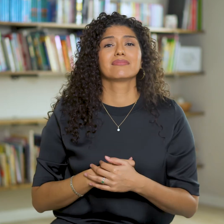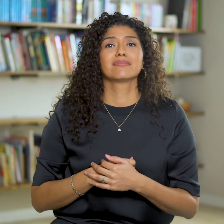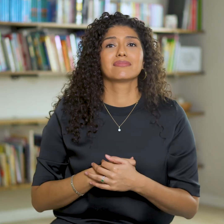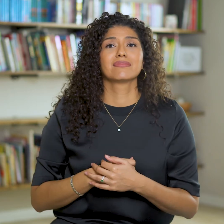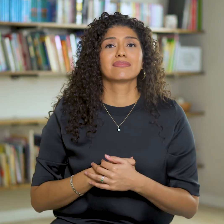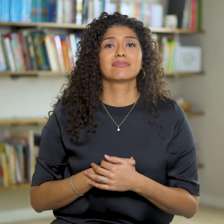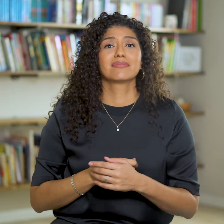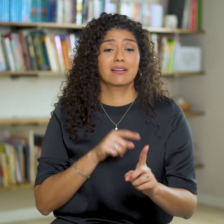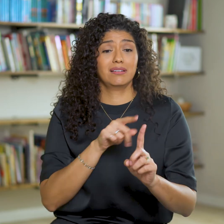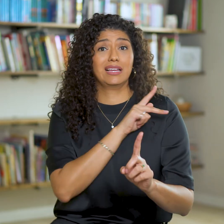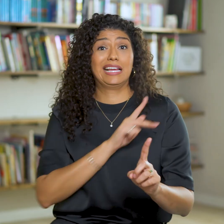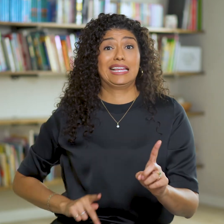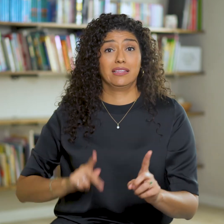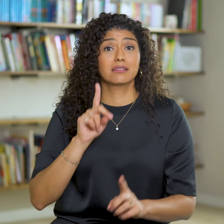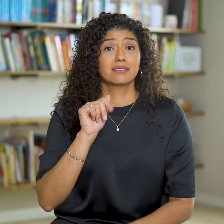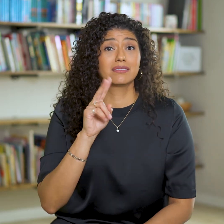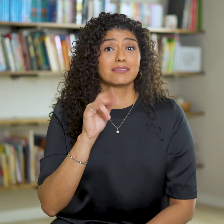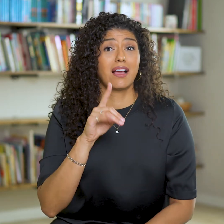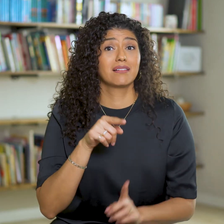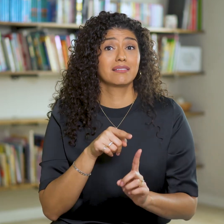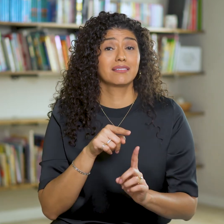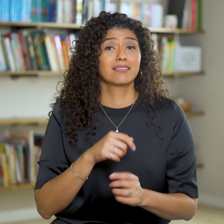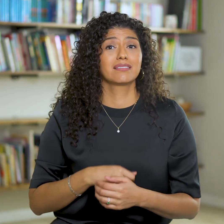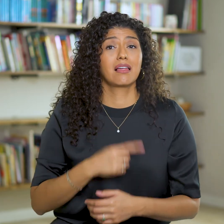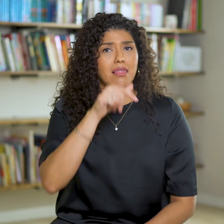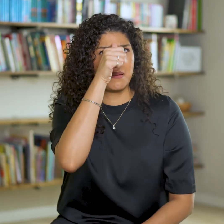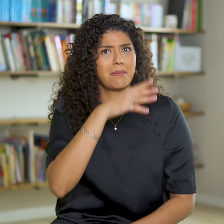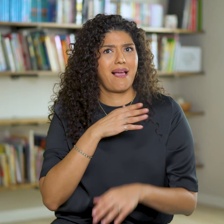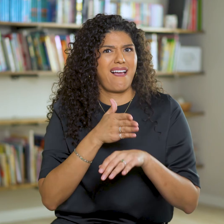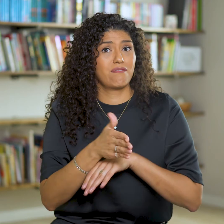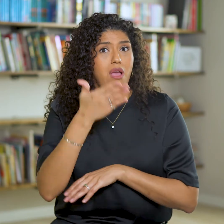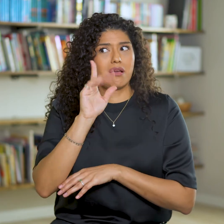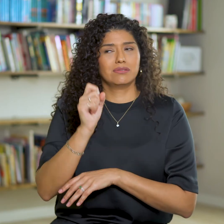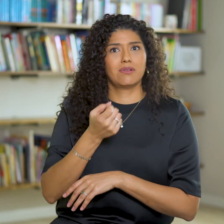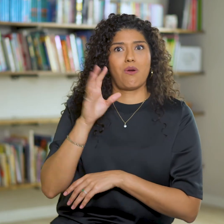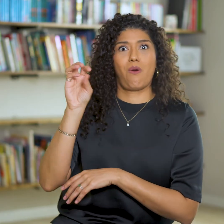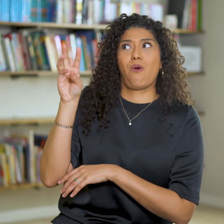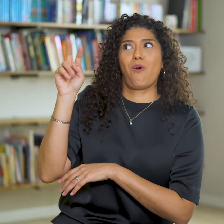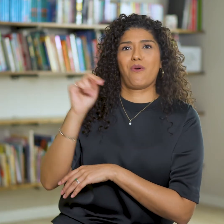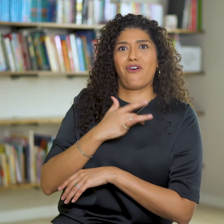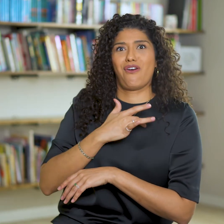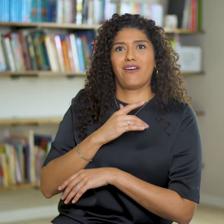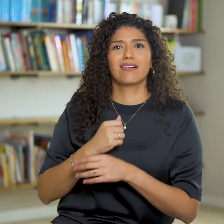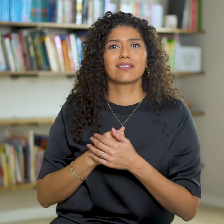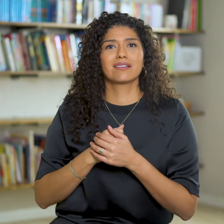King David, the man after God’s own heart,